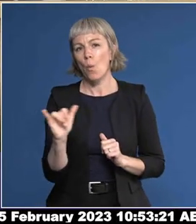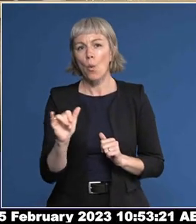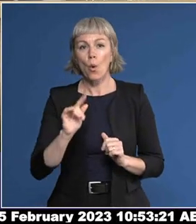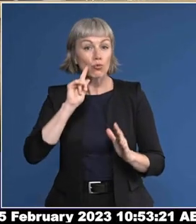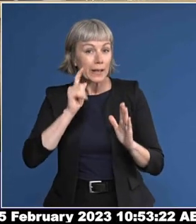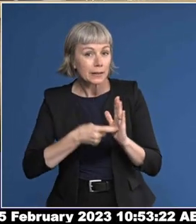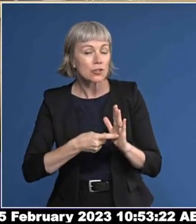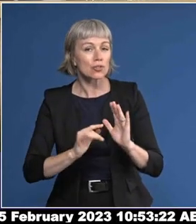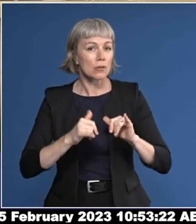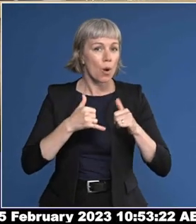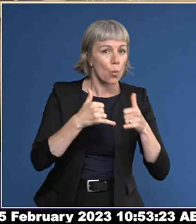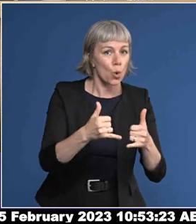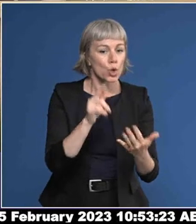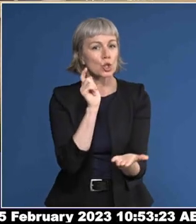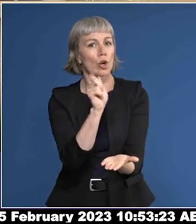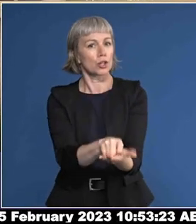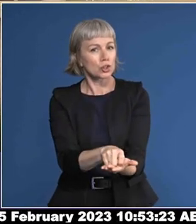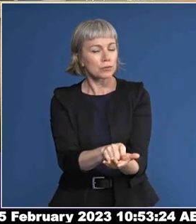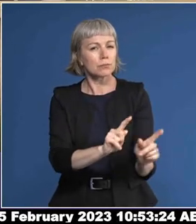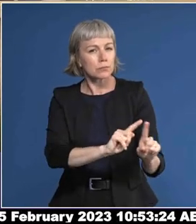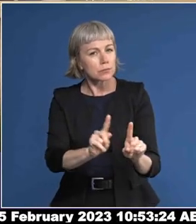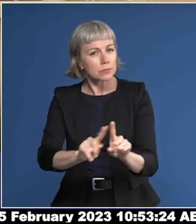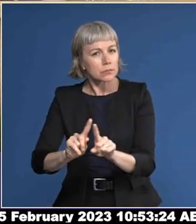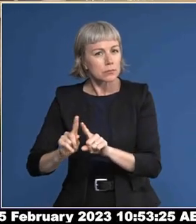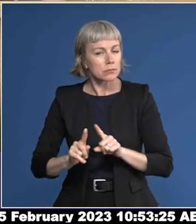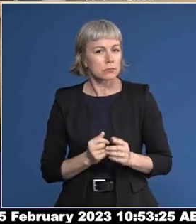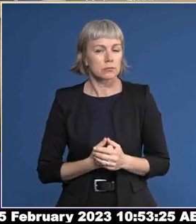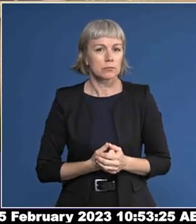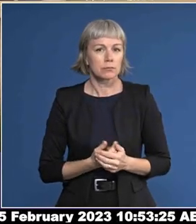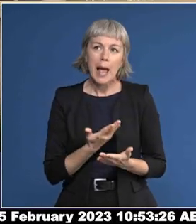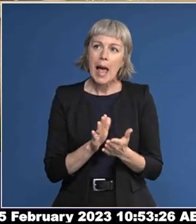scholarships, how you structure your enterprise agreements so your classification